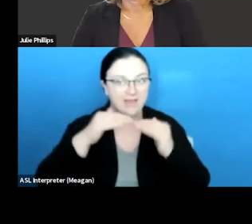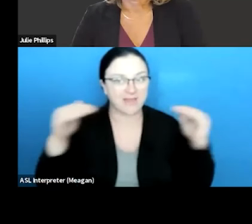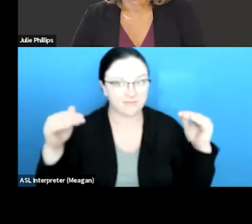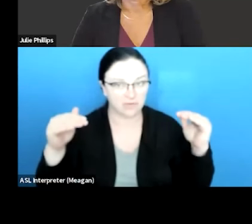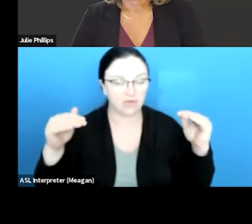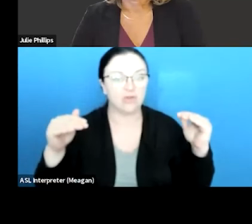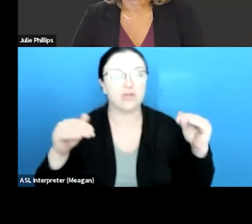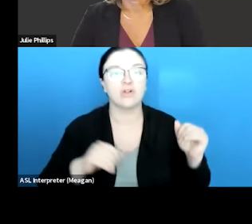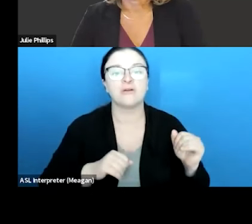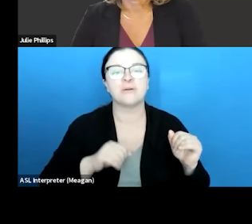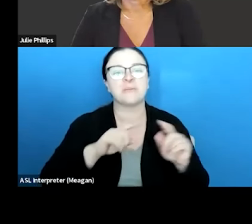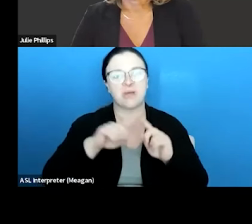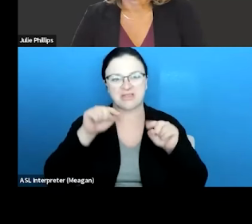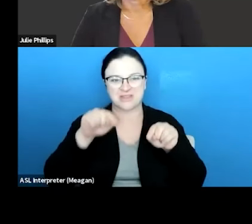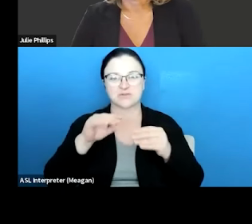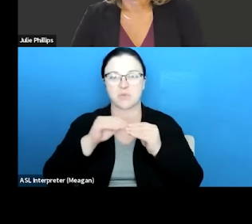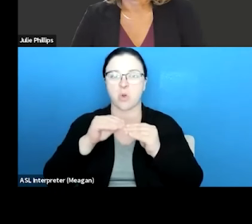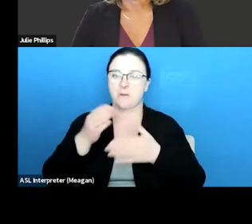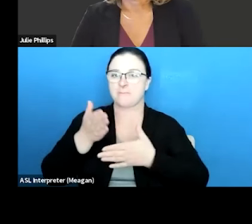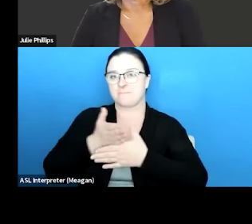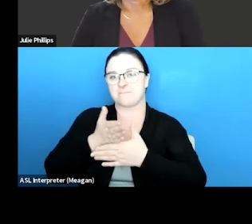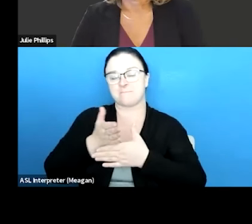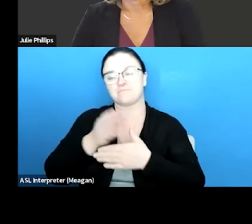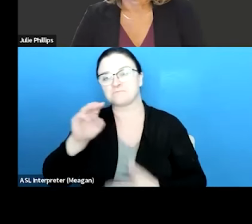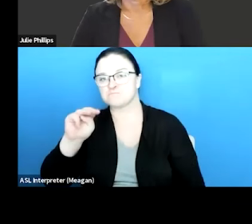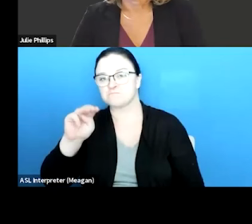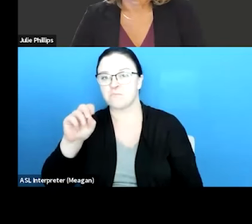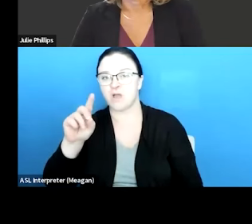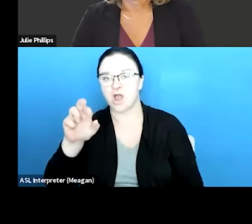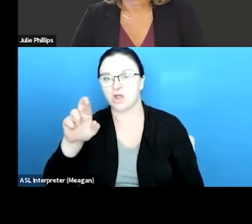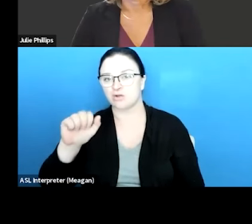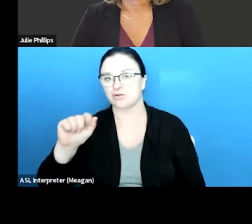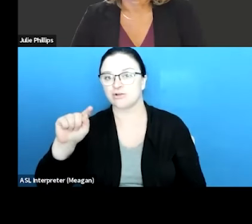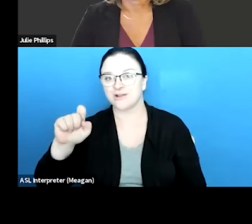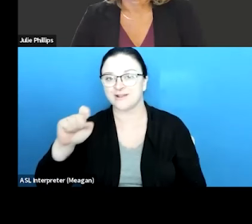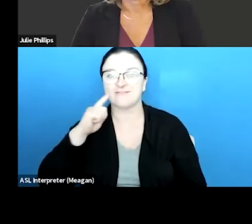whereas these are more in the moderate range for a mobile crisis.